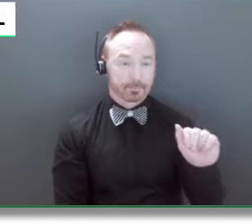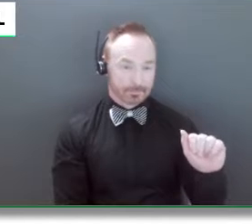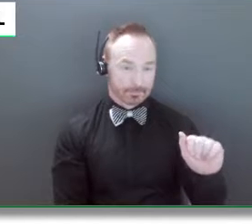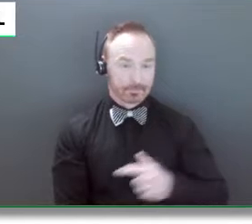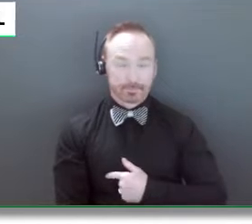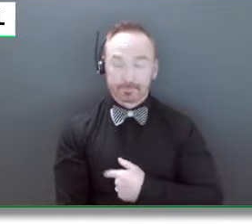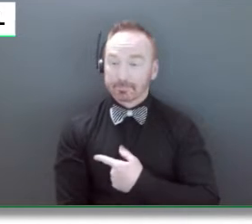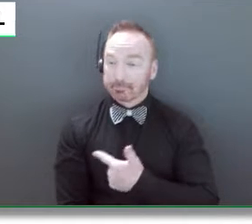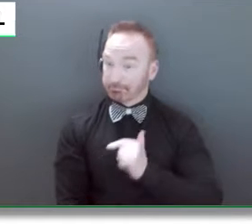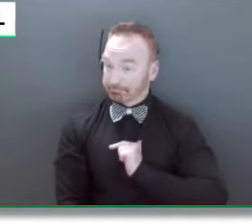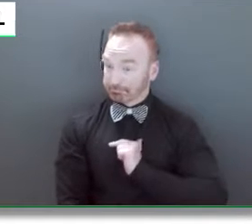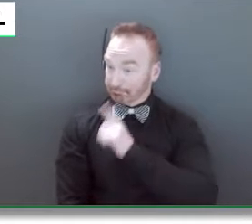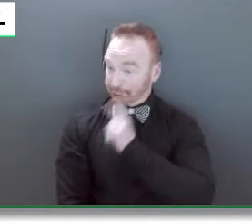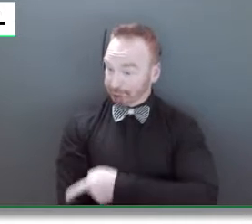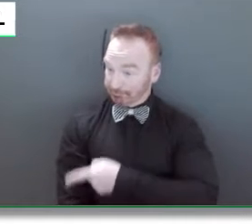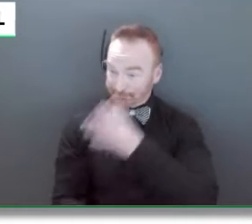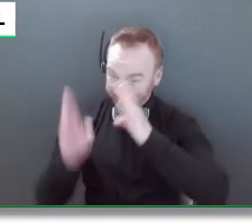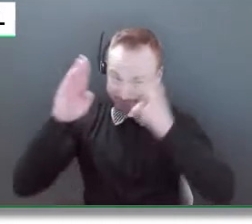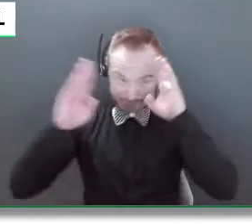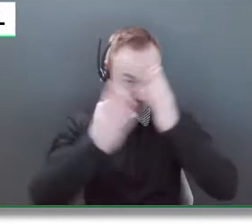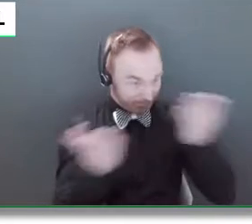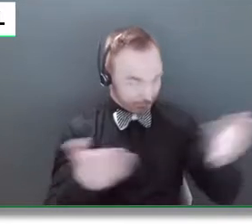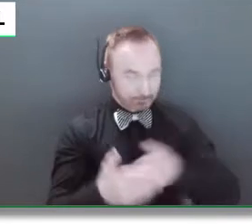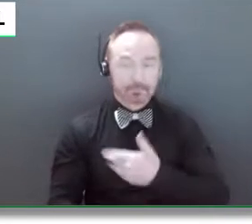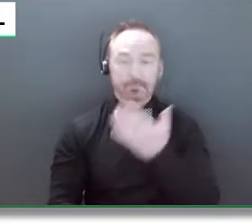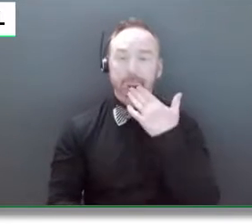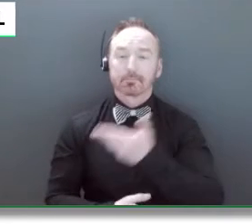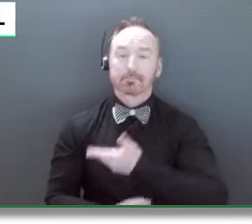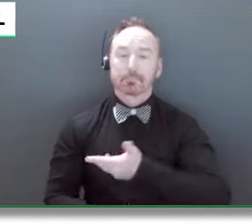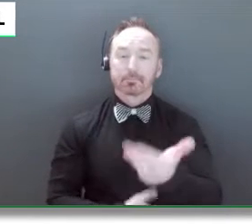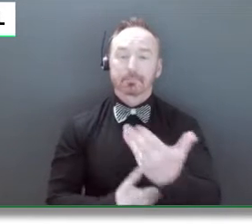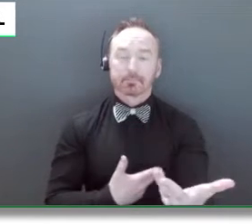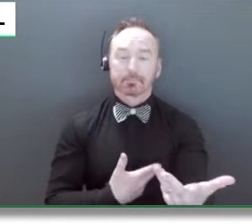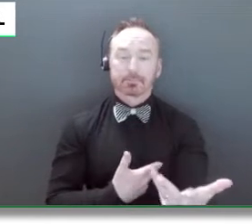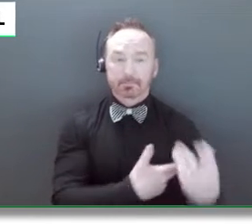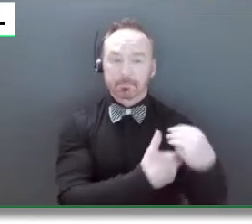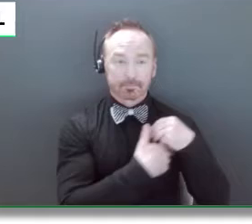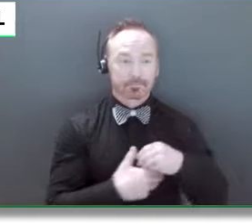having me today. I am uh with dirty blonde curly hair and